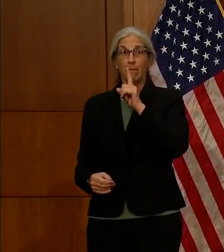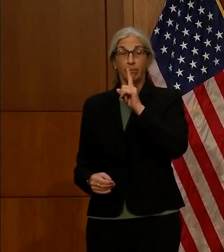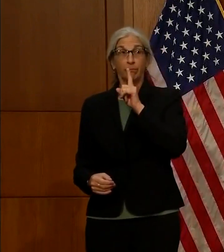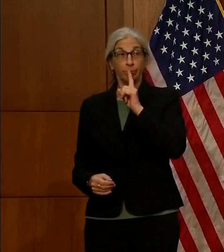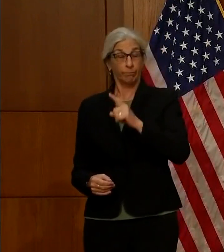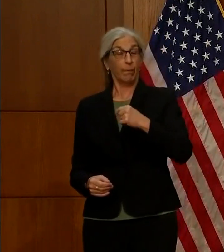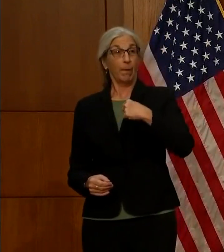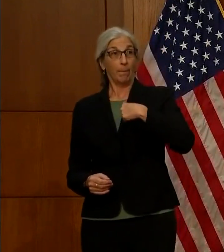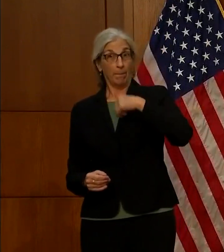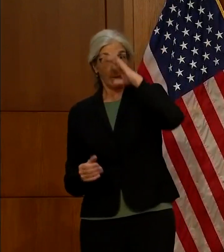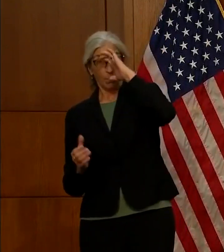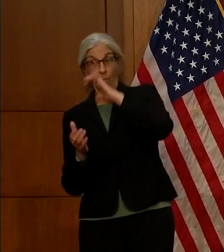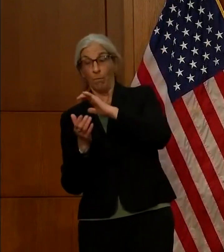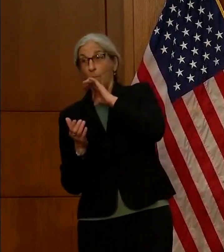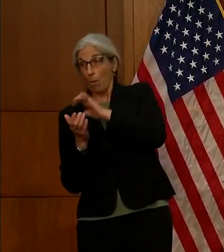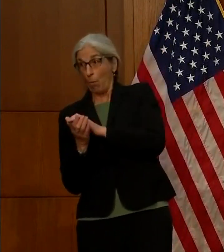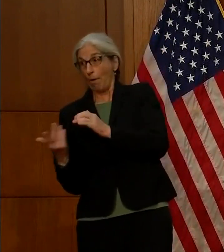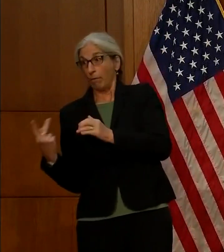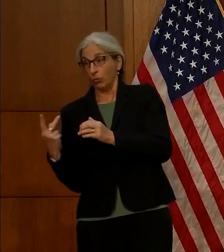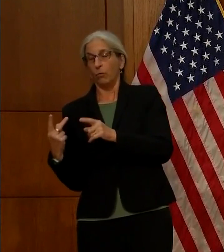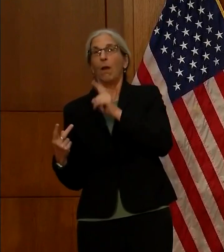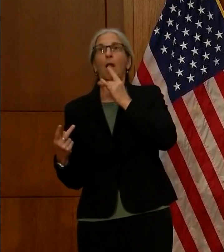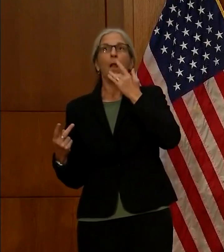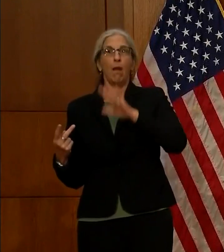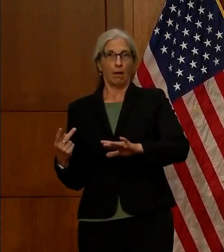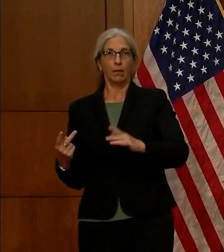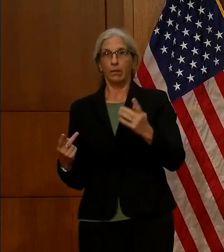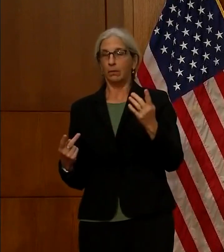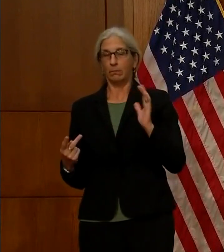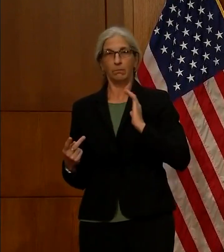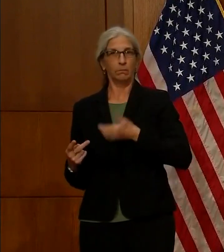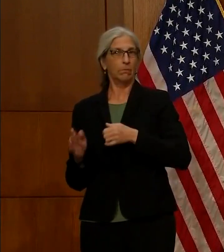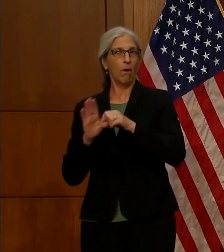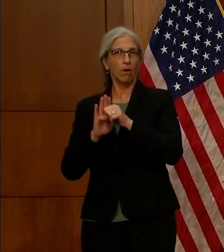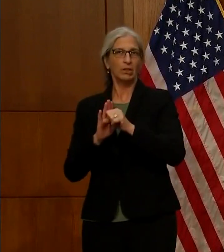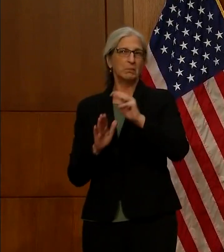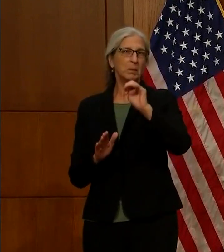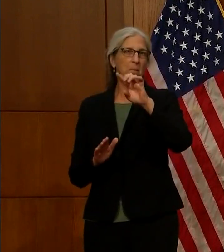KIND OF SUM THINGS UP. PAM AND I WERE VERY FORTUNATE THAT WE